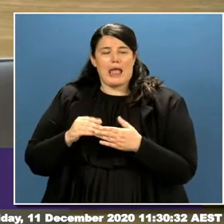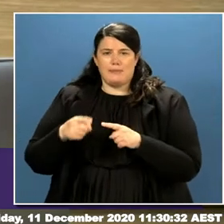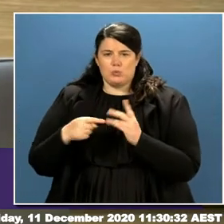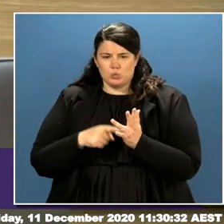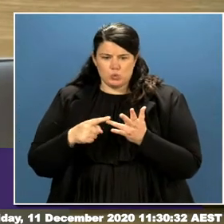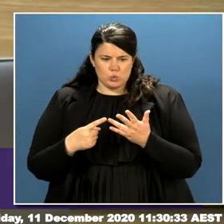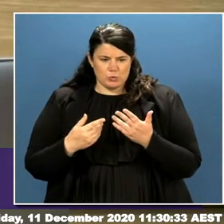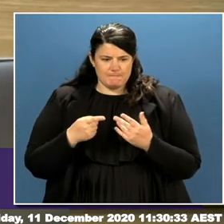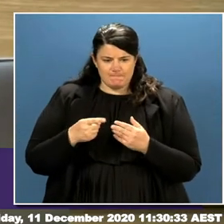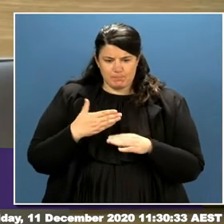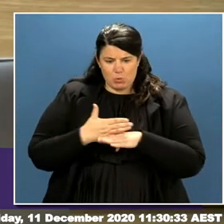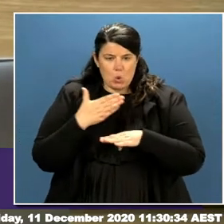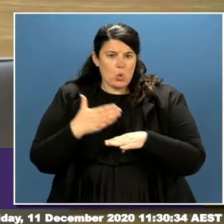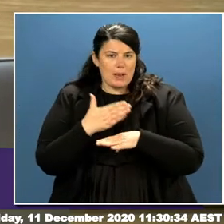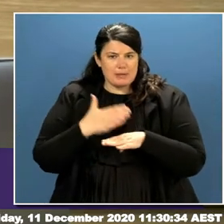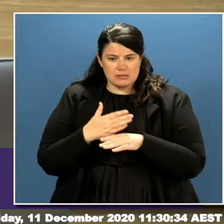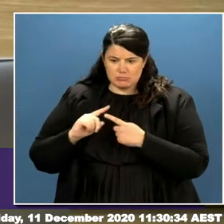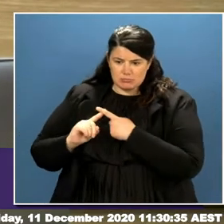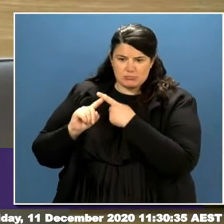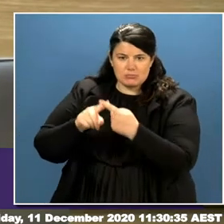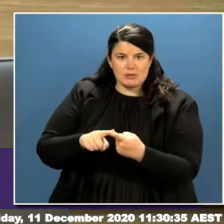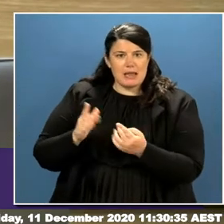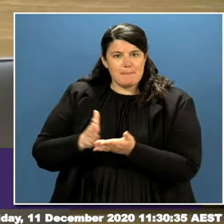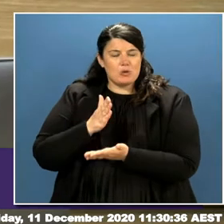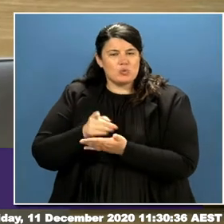long-term employment and keep him safe.